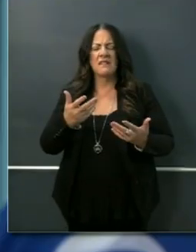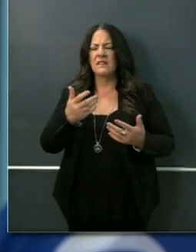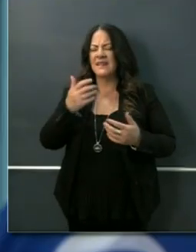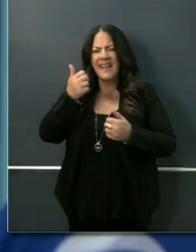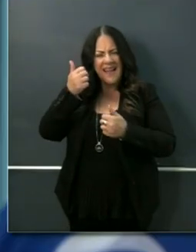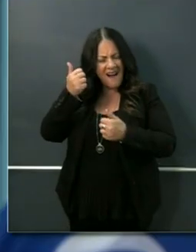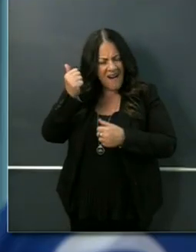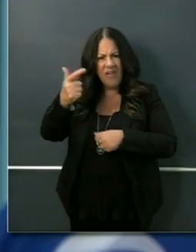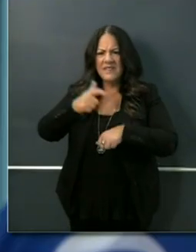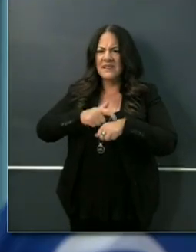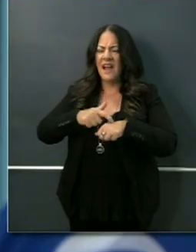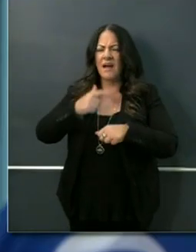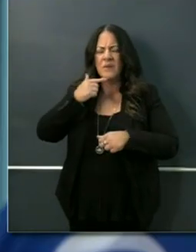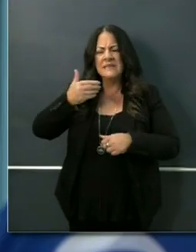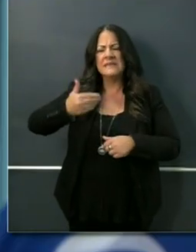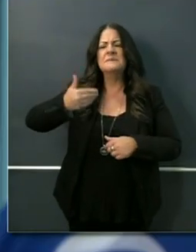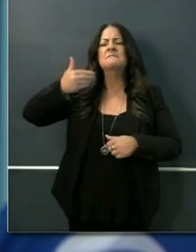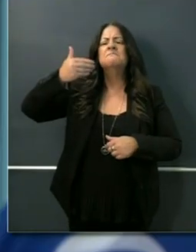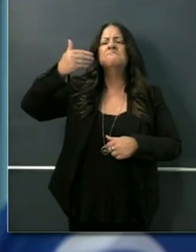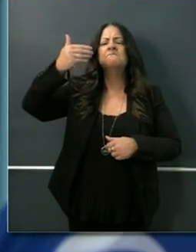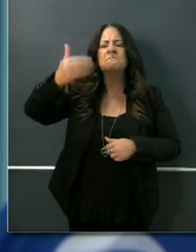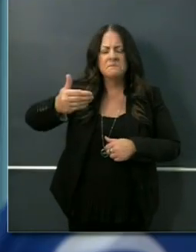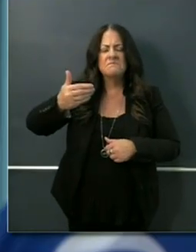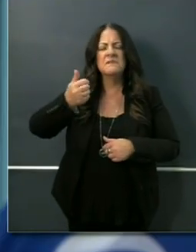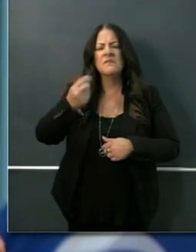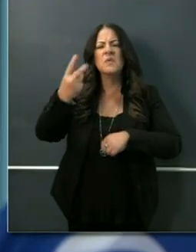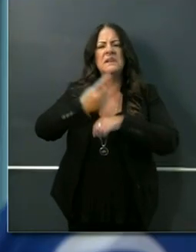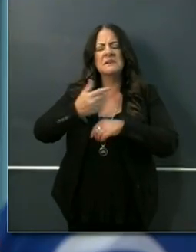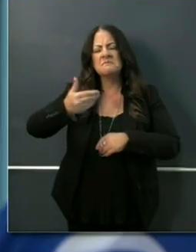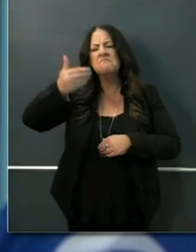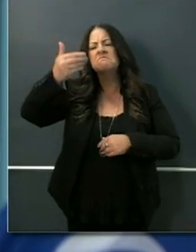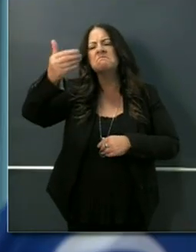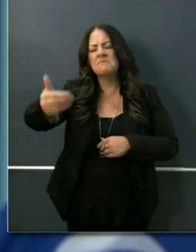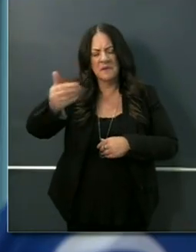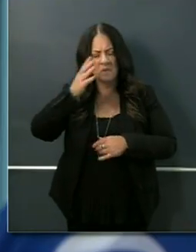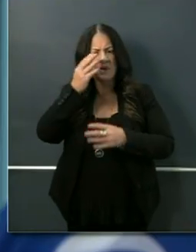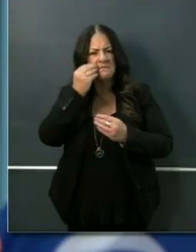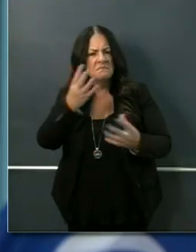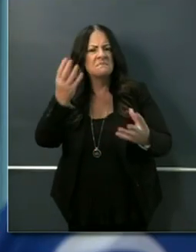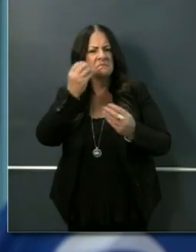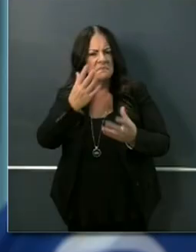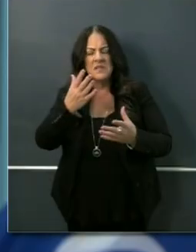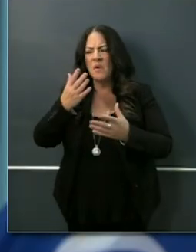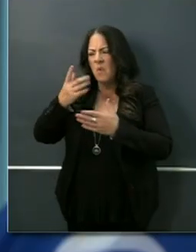ROADMAP TO RECOVERY AND I CAN ASSURE YOU IN REAL TIME, AND I HOPE THAT IS EVERY FEW DAYS, WE